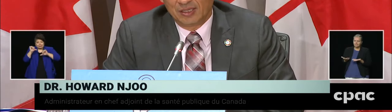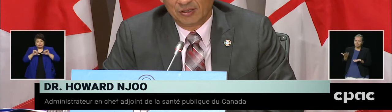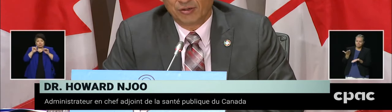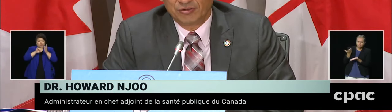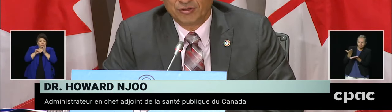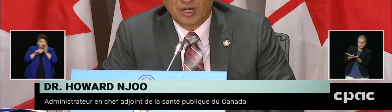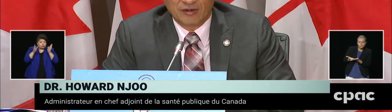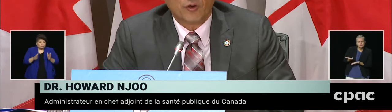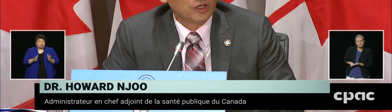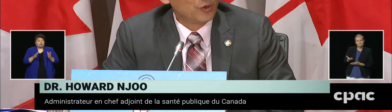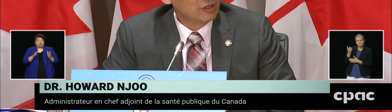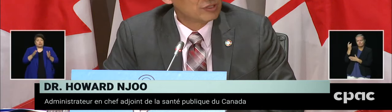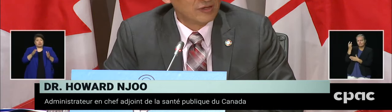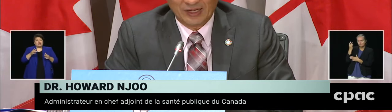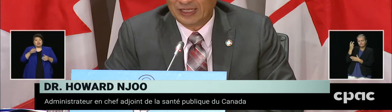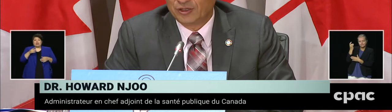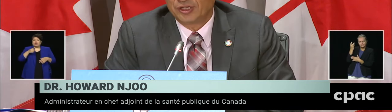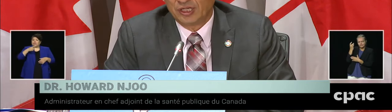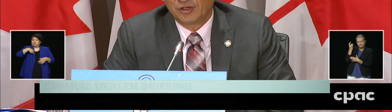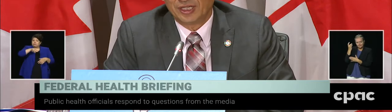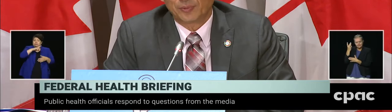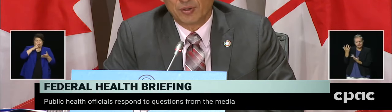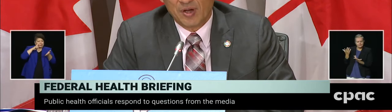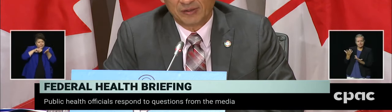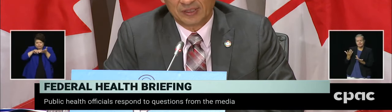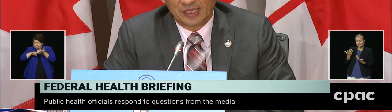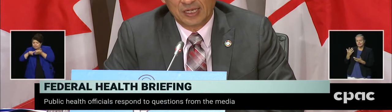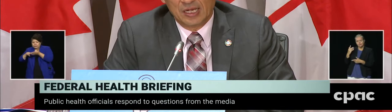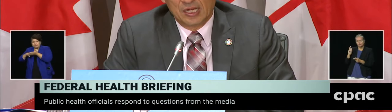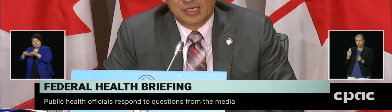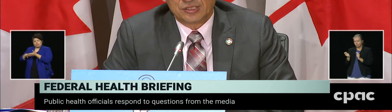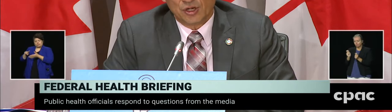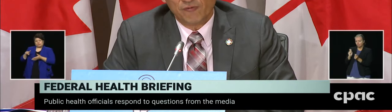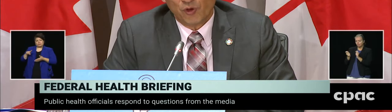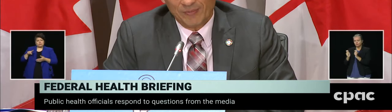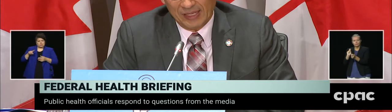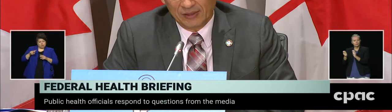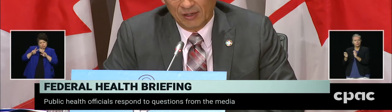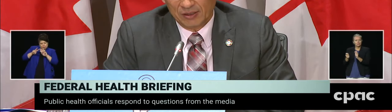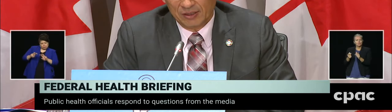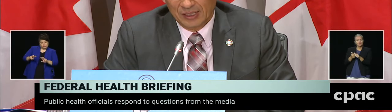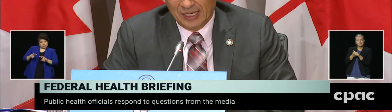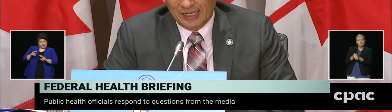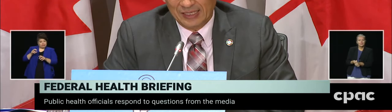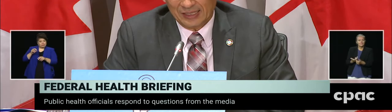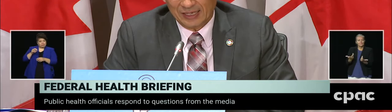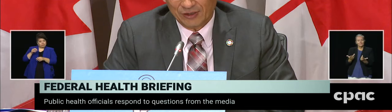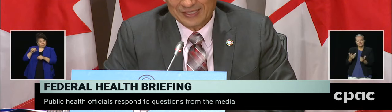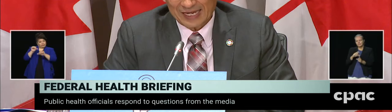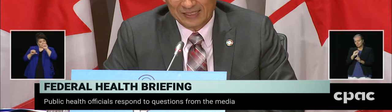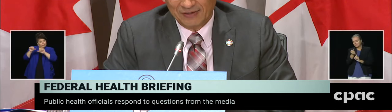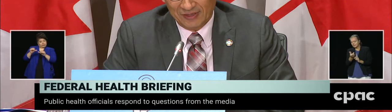RESEARCHERS, COUNTERPARTS, ARE